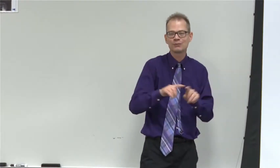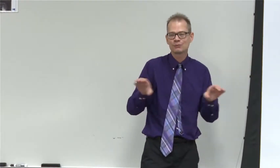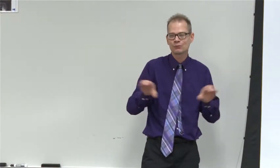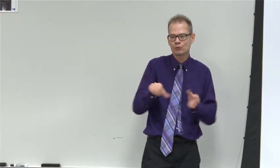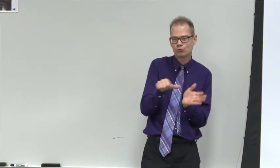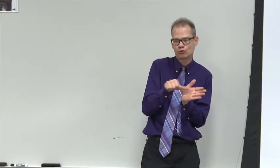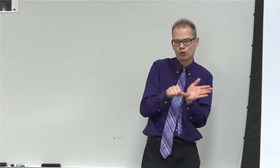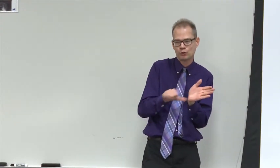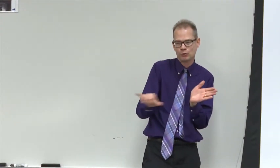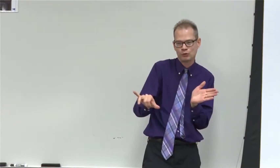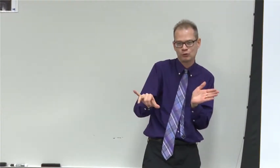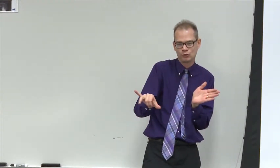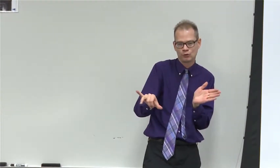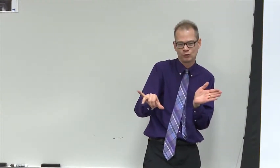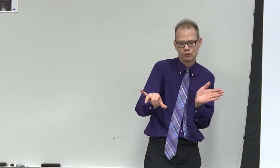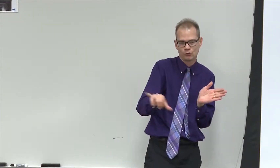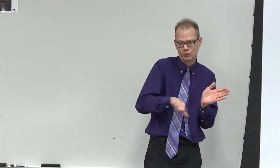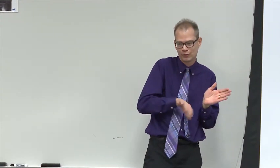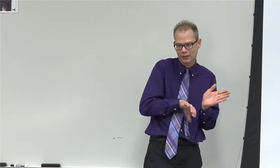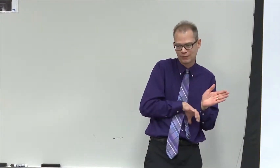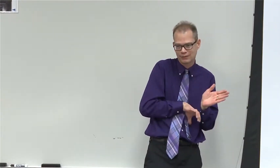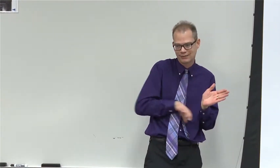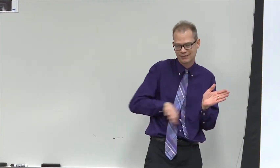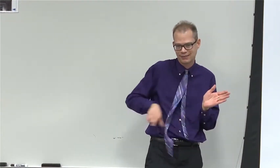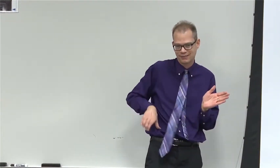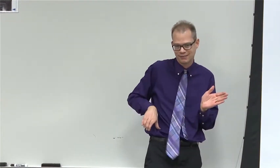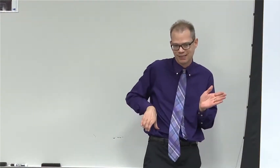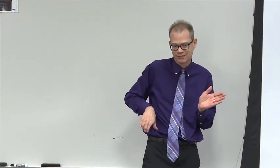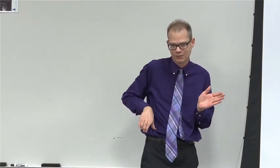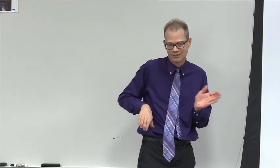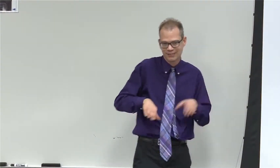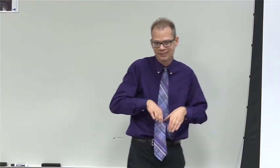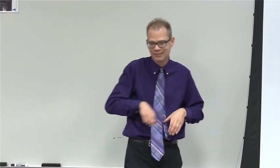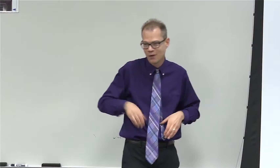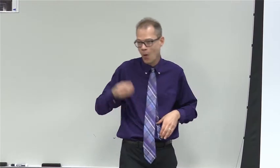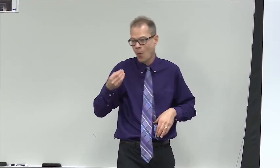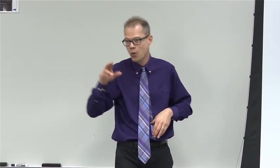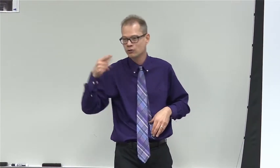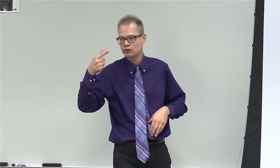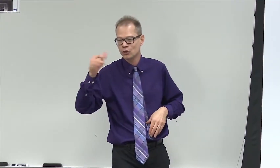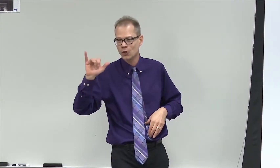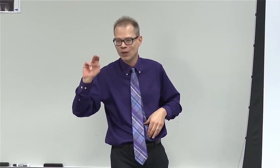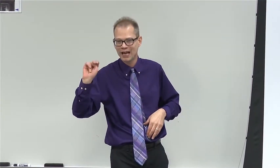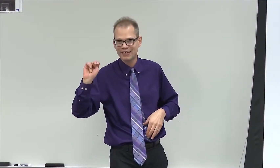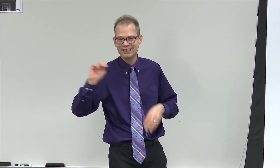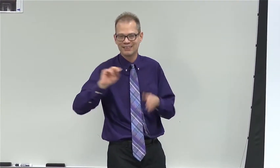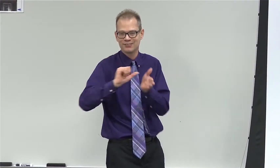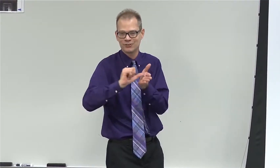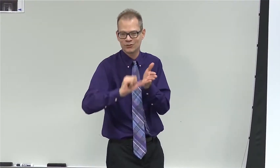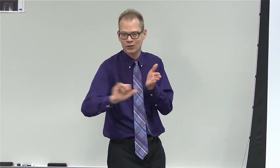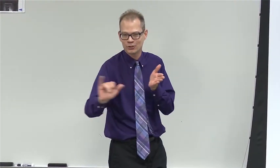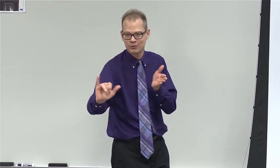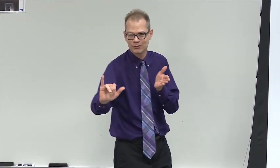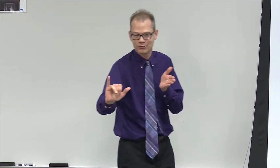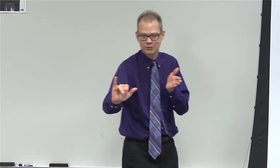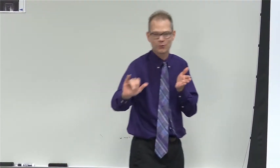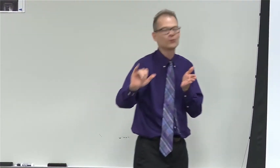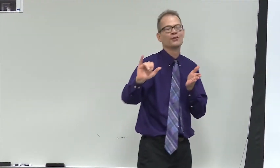is that you have to do surgery as well, you know, like C-sections. So...and ob surgery as well.